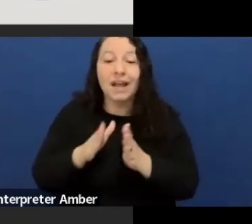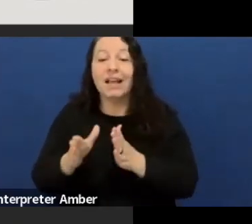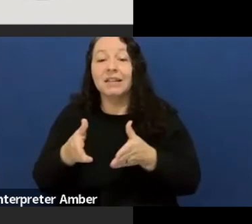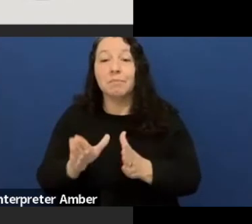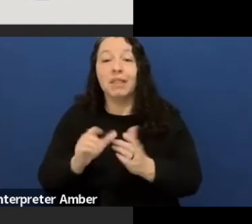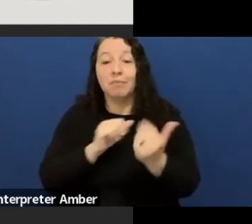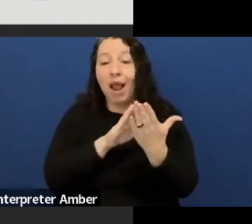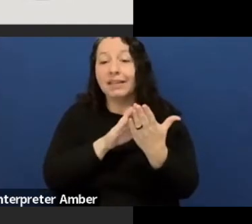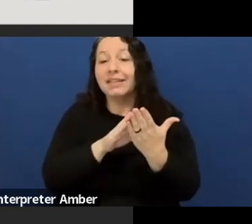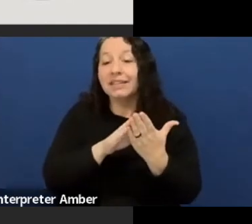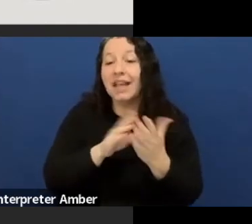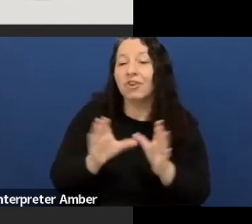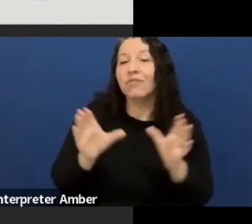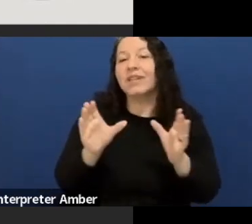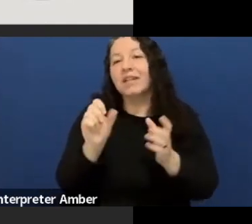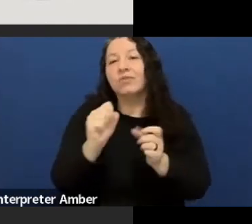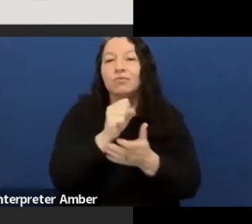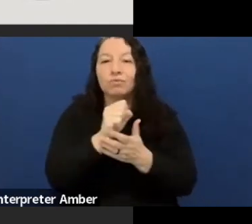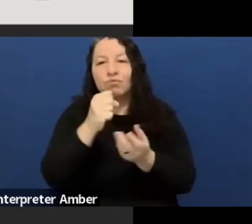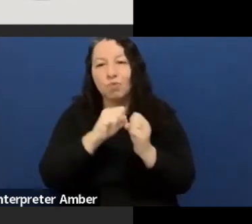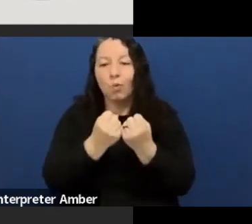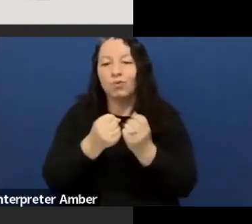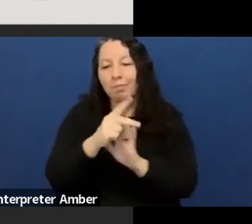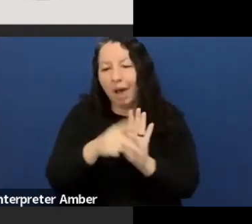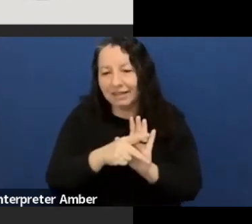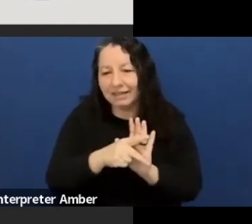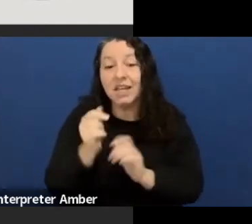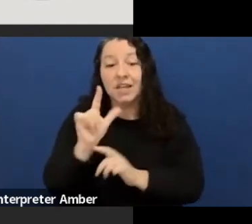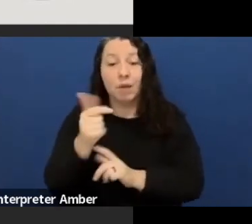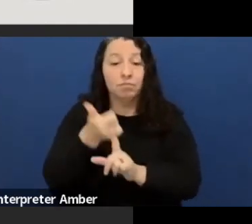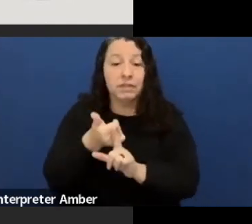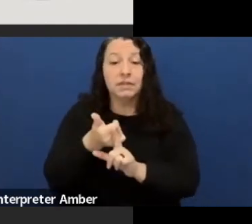of practice and a certificate in social policy. Gabriel's life experience as a person living